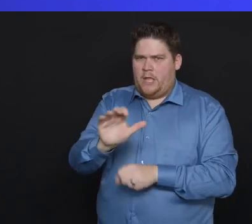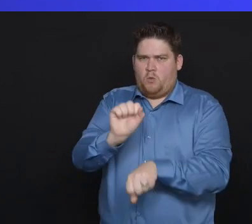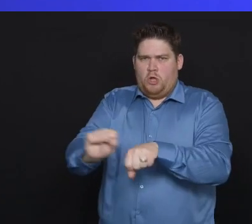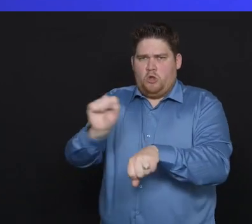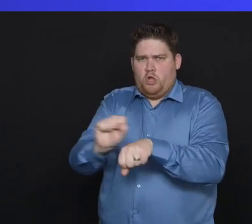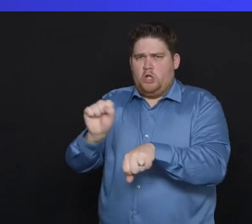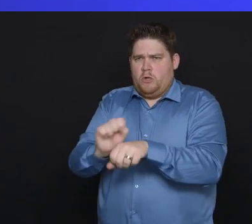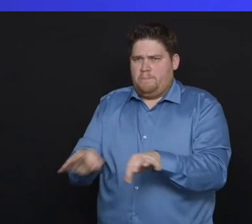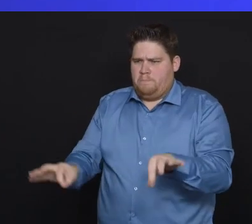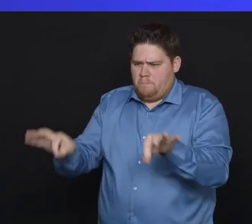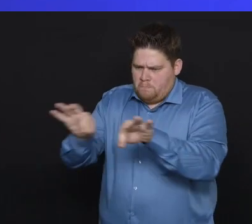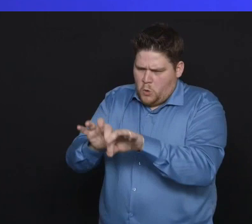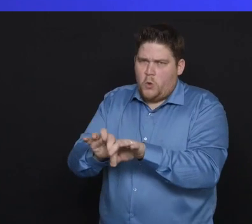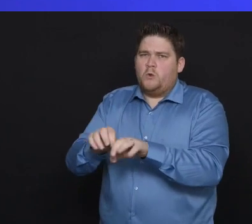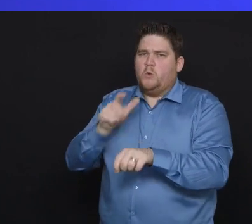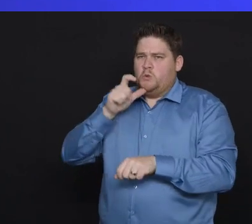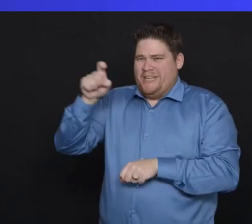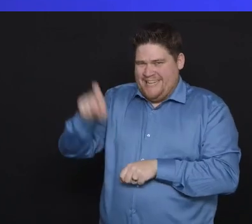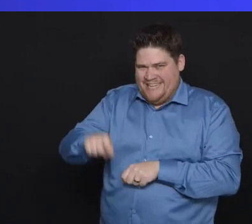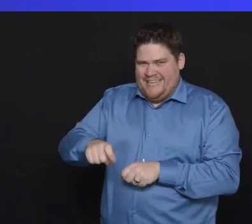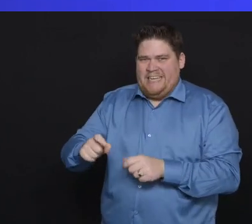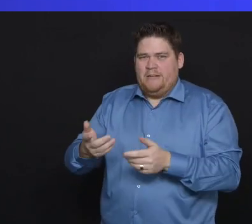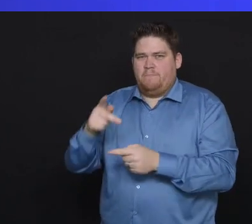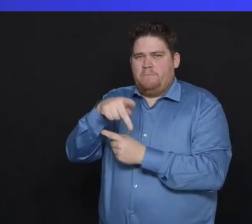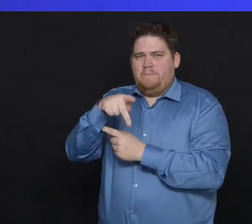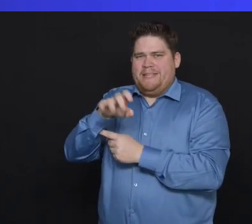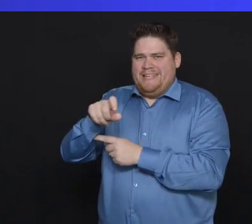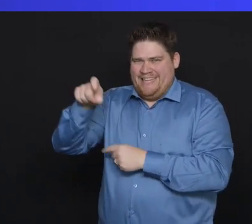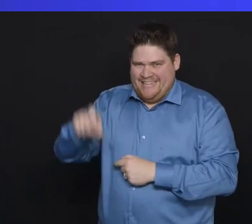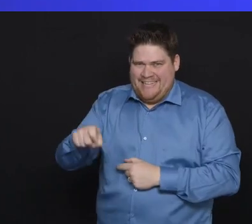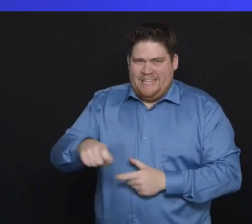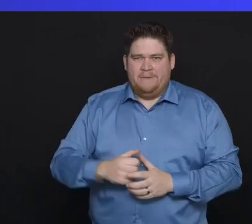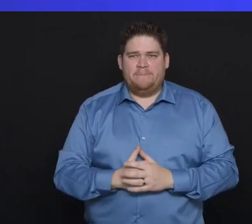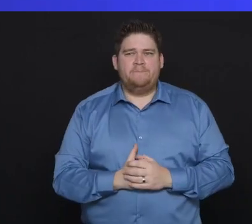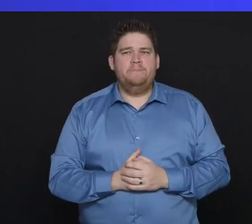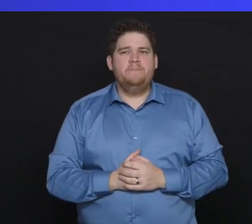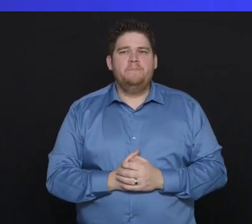on that. We have taken a number of different steps, including